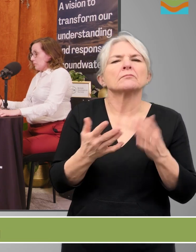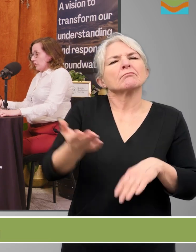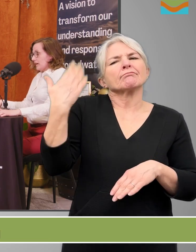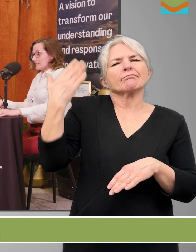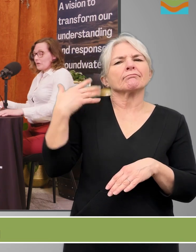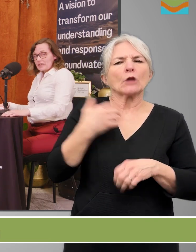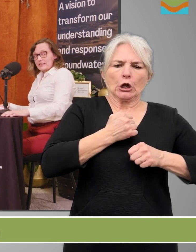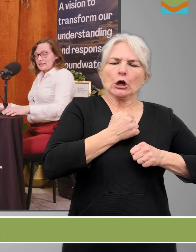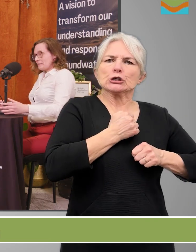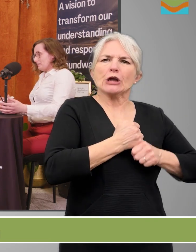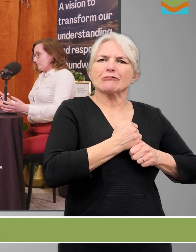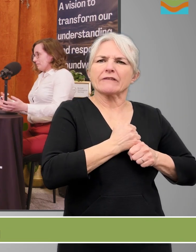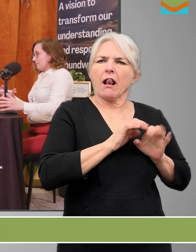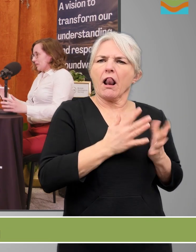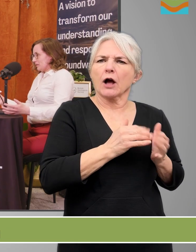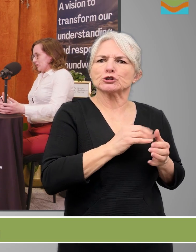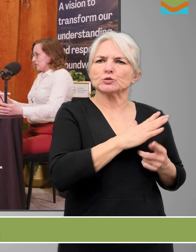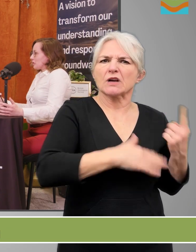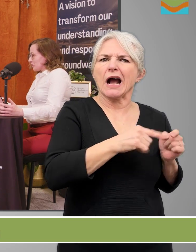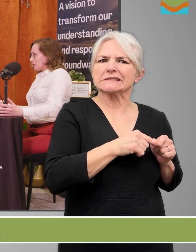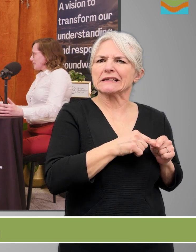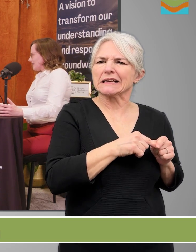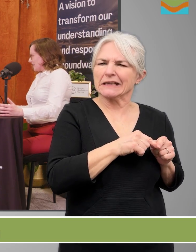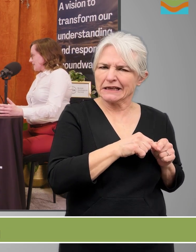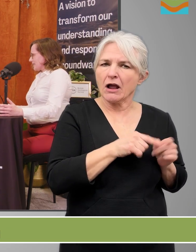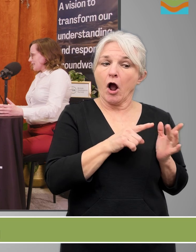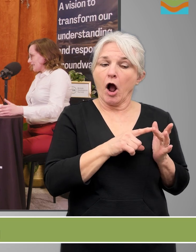but historically the Geological Society and